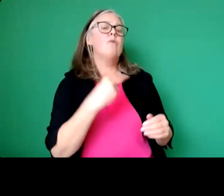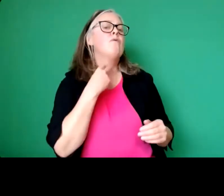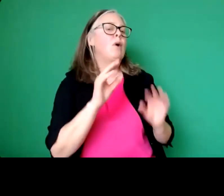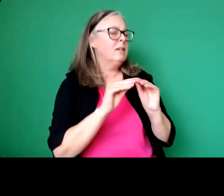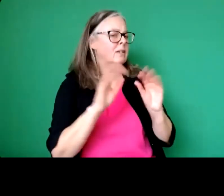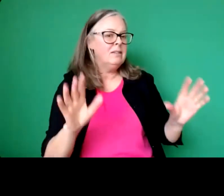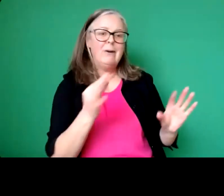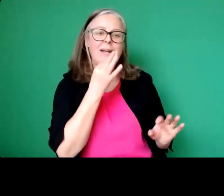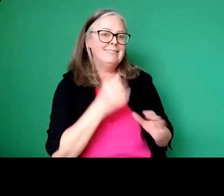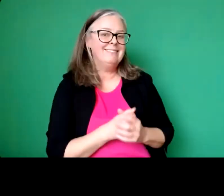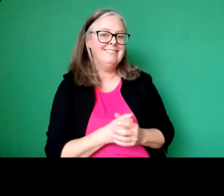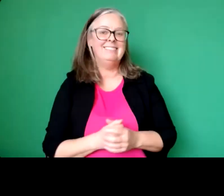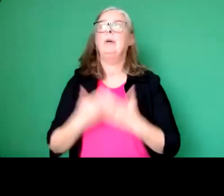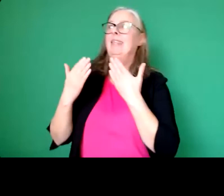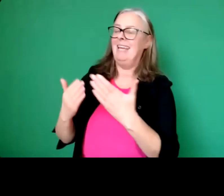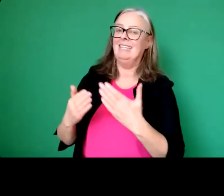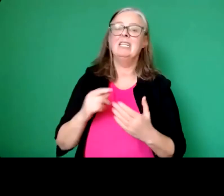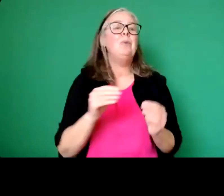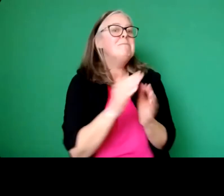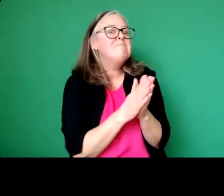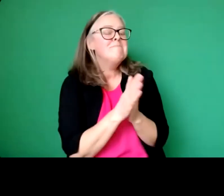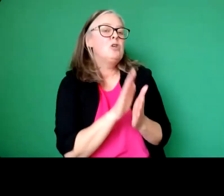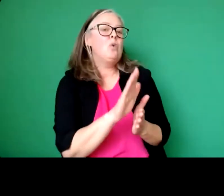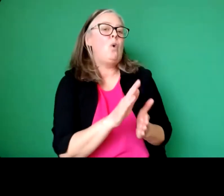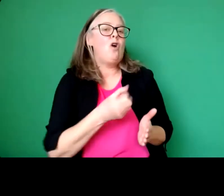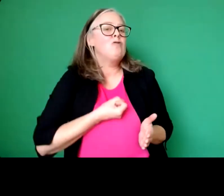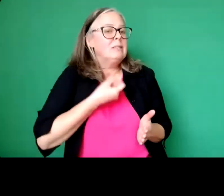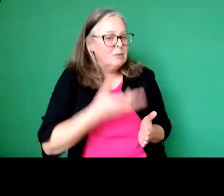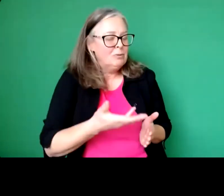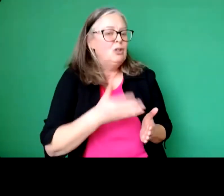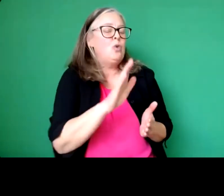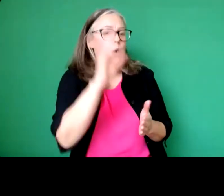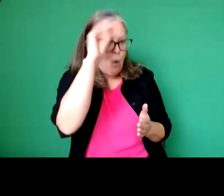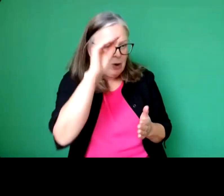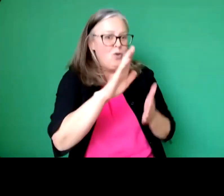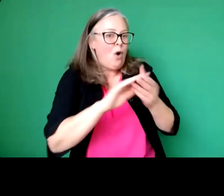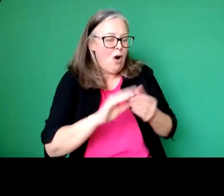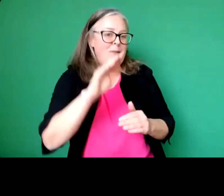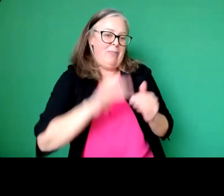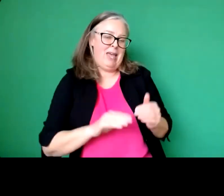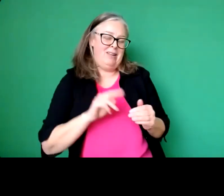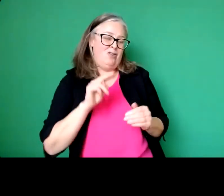thanks you're more interested in what you have to say oh thanks yvonne yeah feel free to proceed